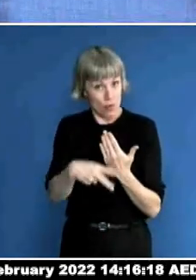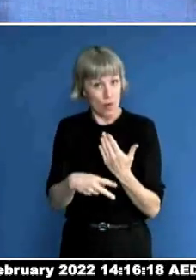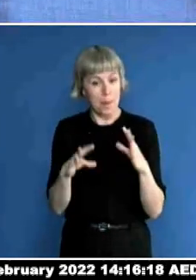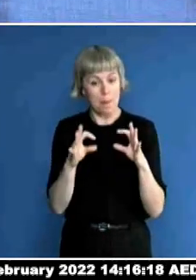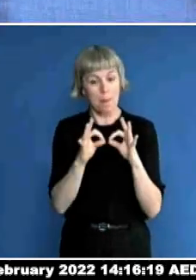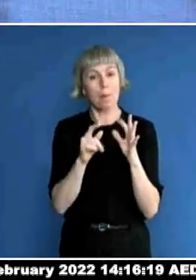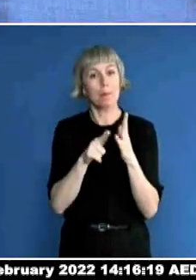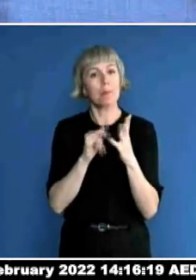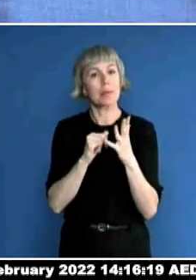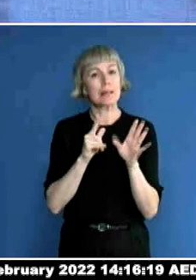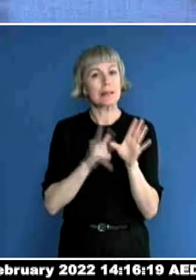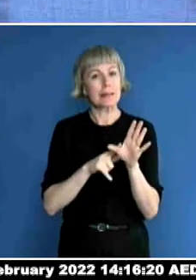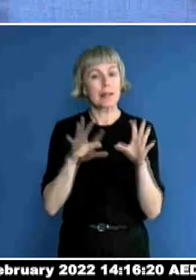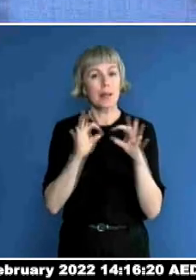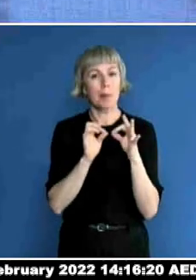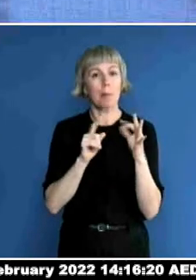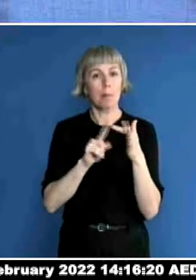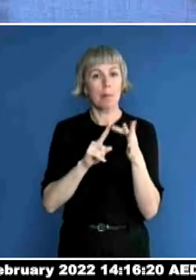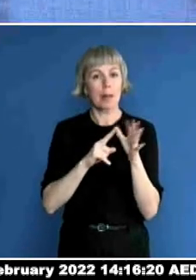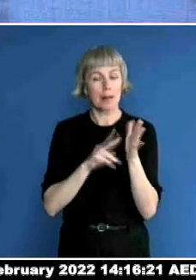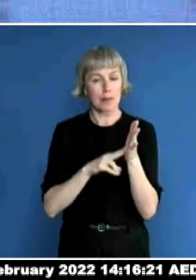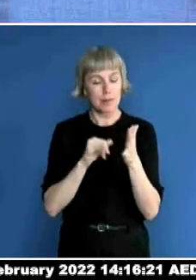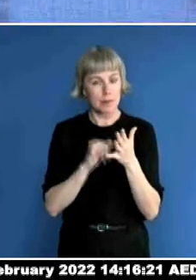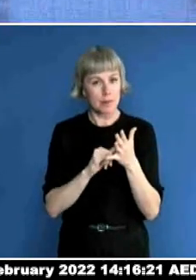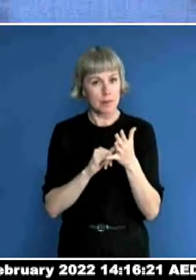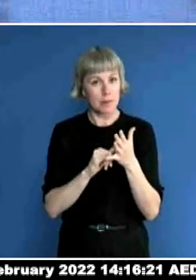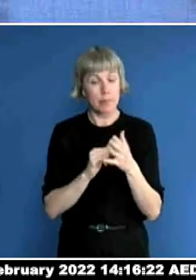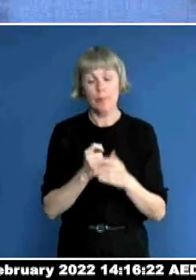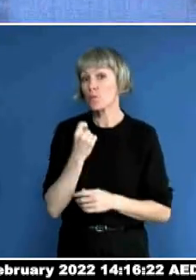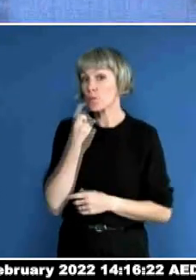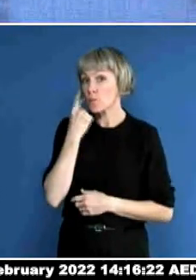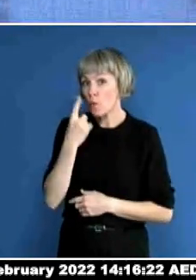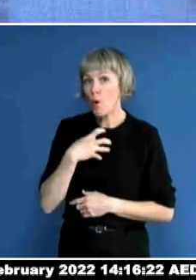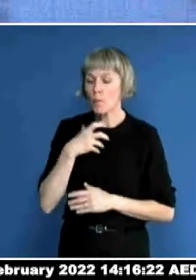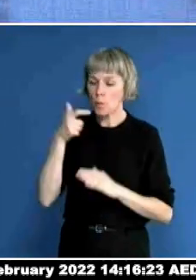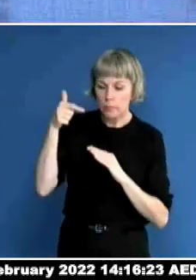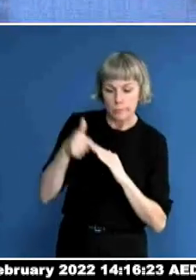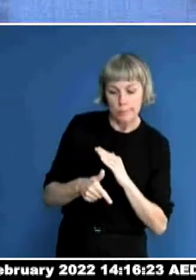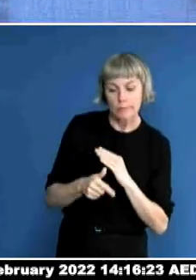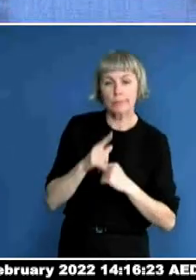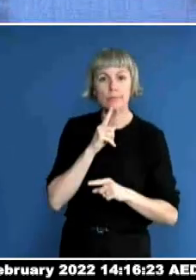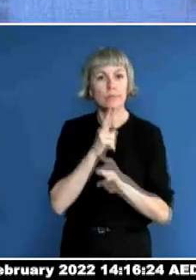evidence. But we would like to hear about your perspectives of the program.